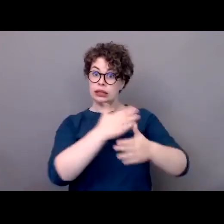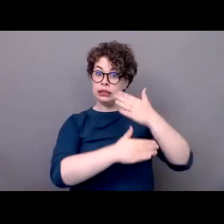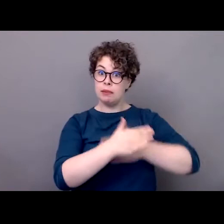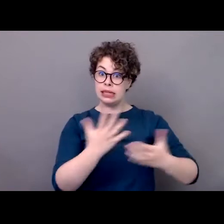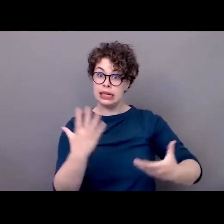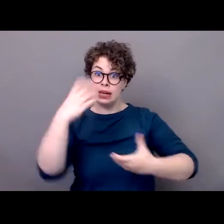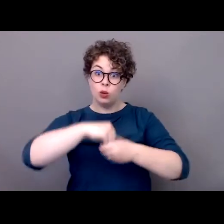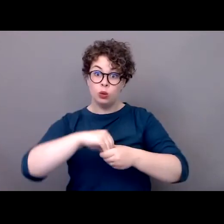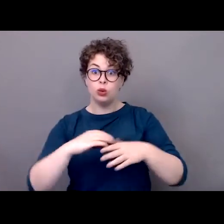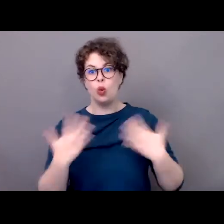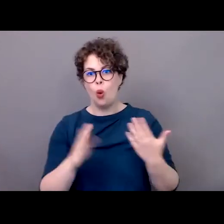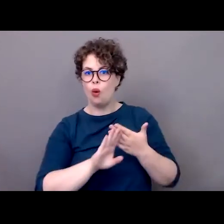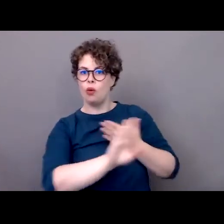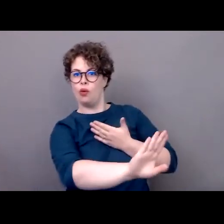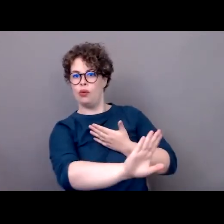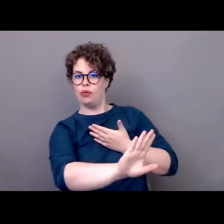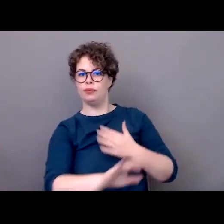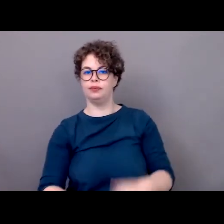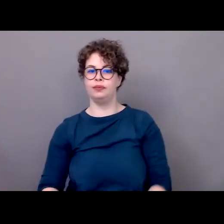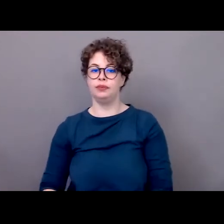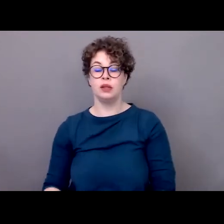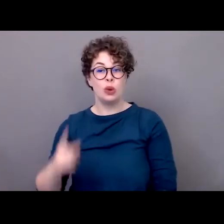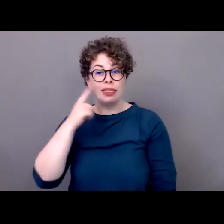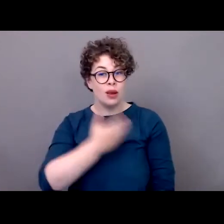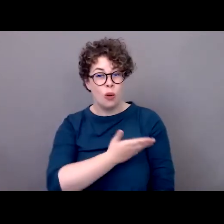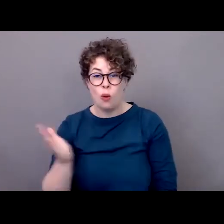And so, one of the things that we should all focus on is further inclusion of